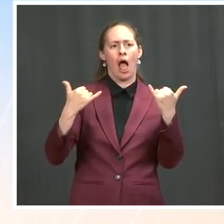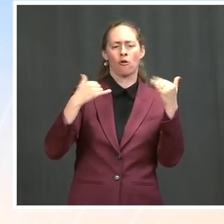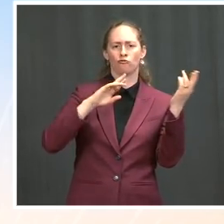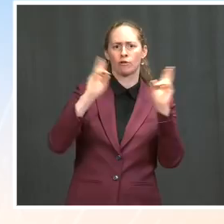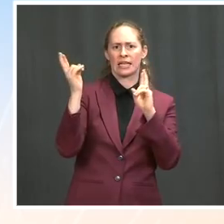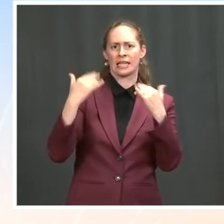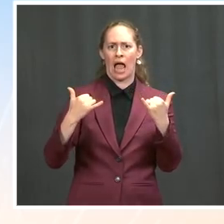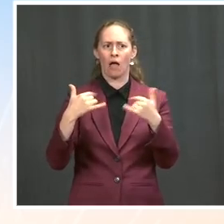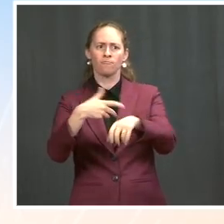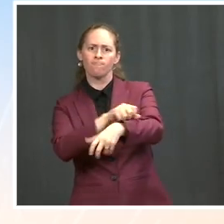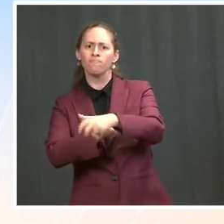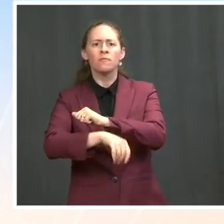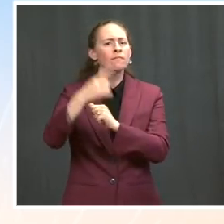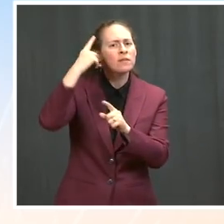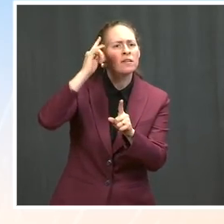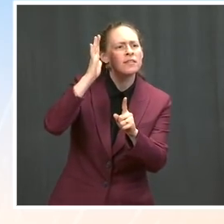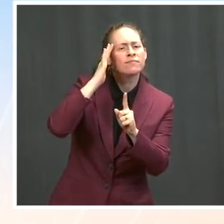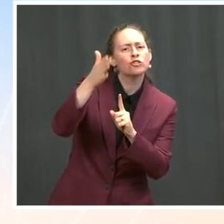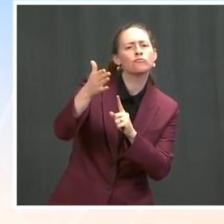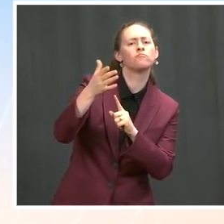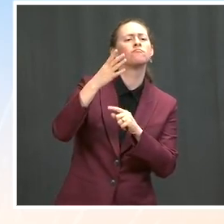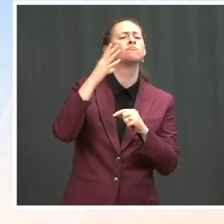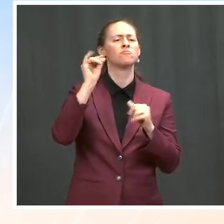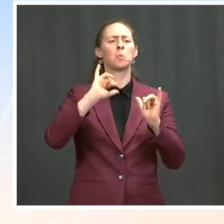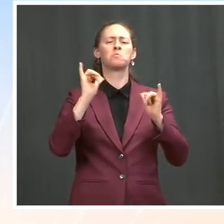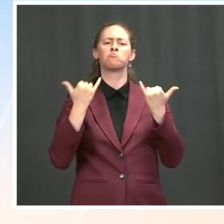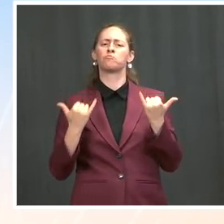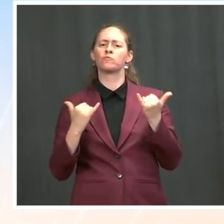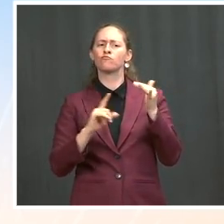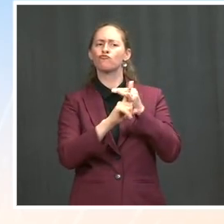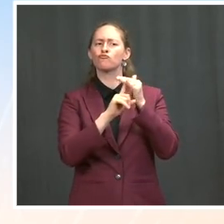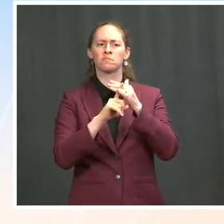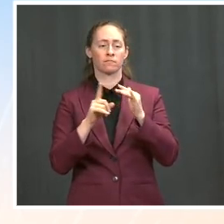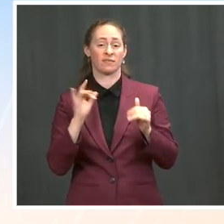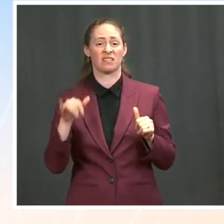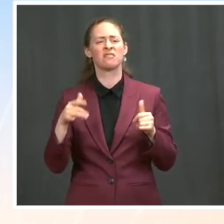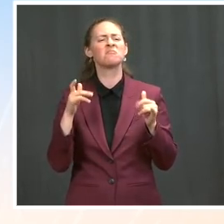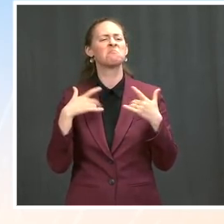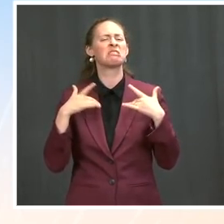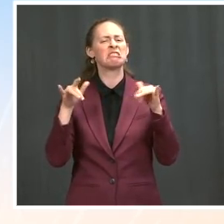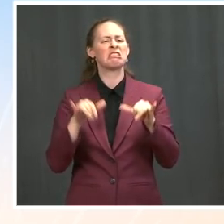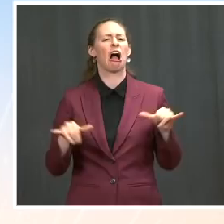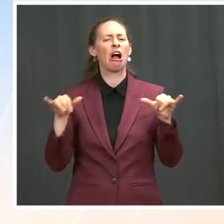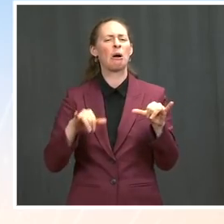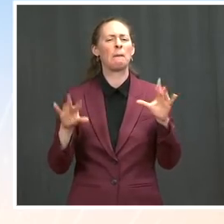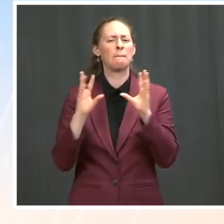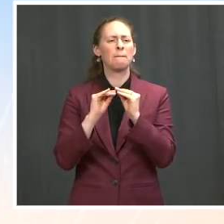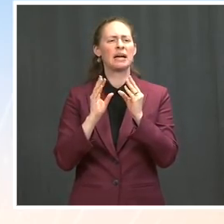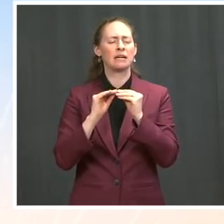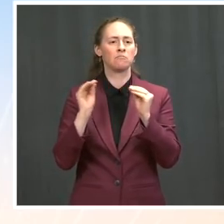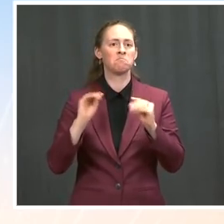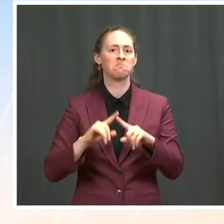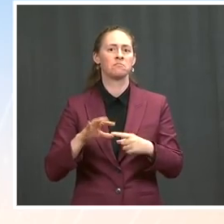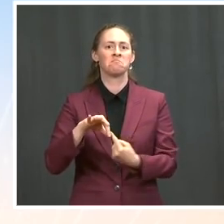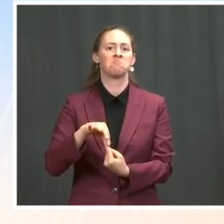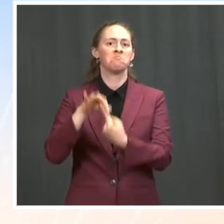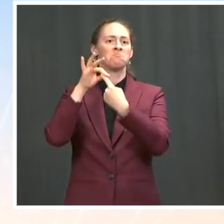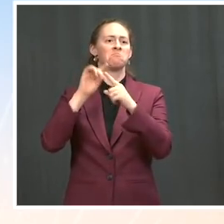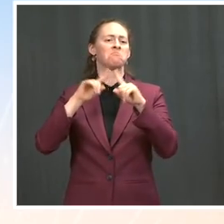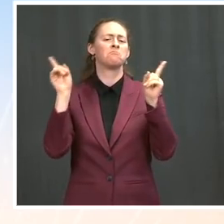But this is, again, in our view, a standard and routine meeting where they'll discuss -- the focus will really be on those topics.